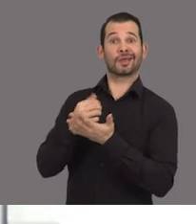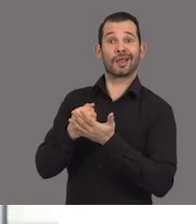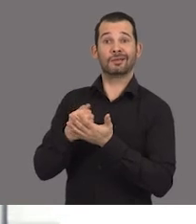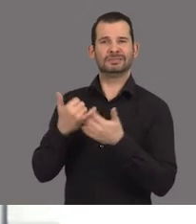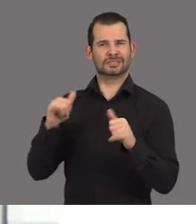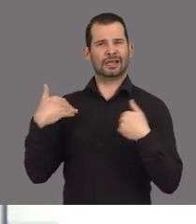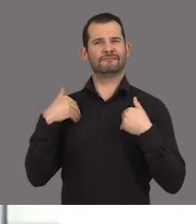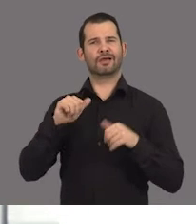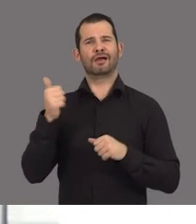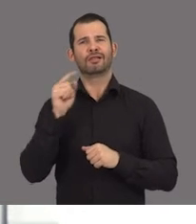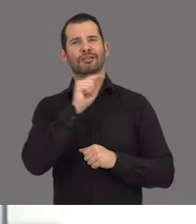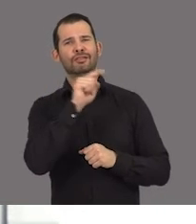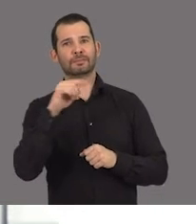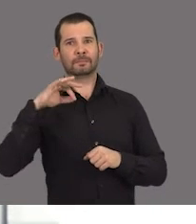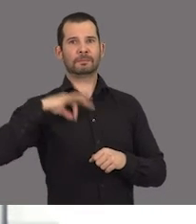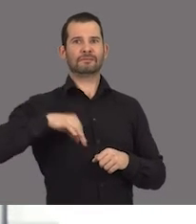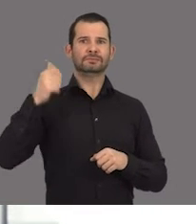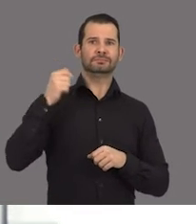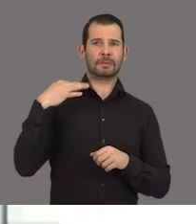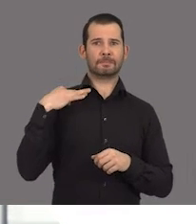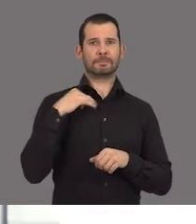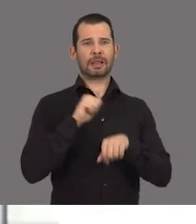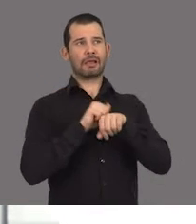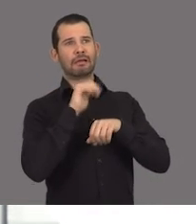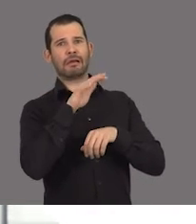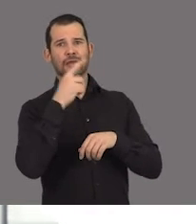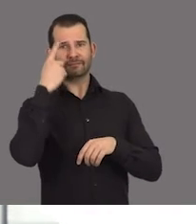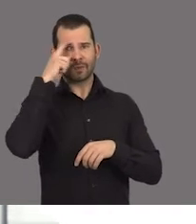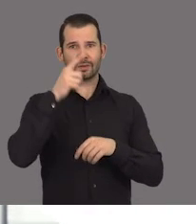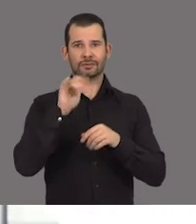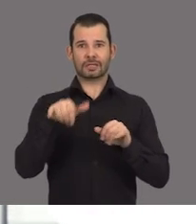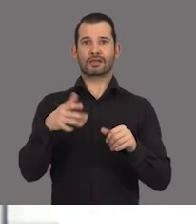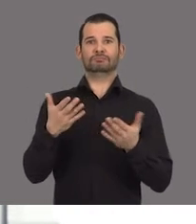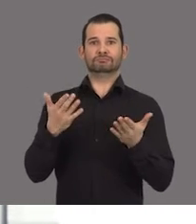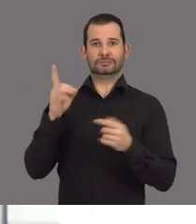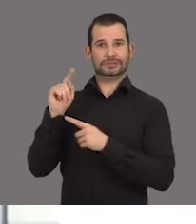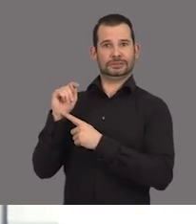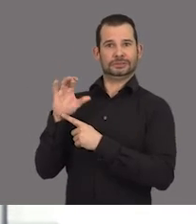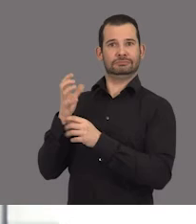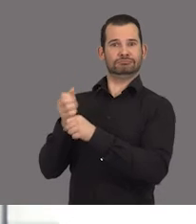Being approved for the DTC can open the door to other federal, provincial,